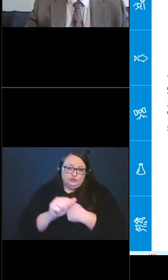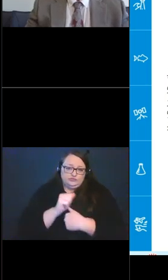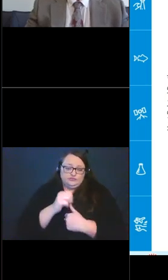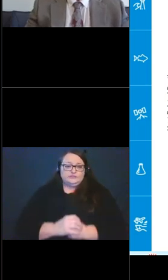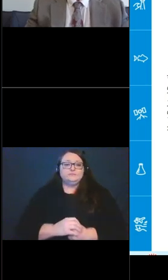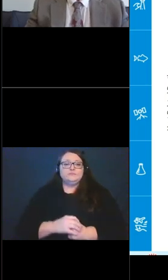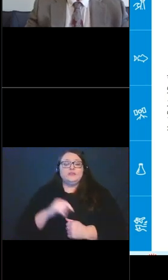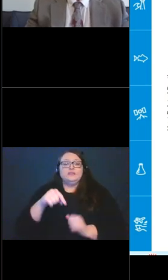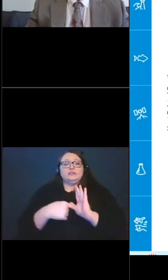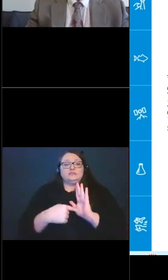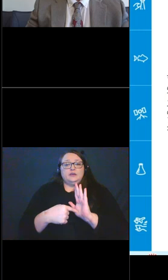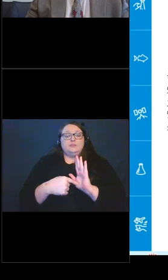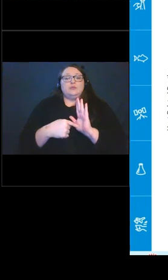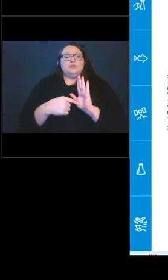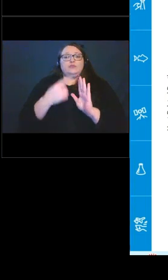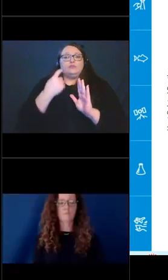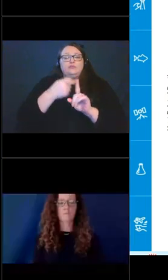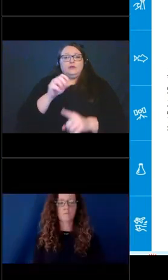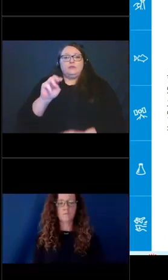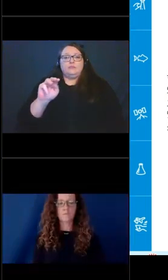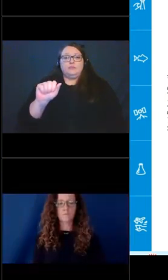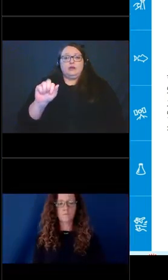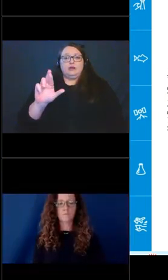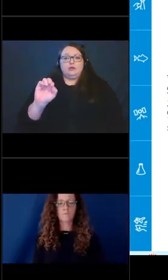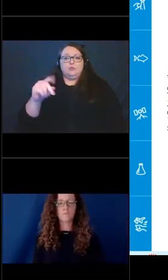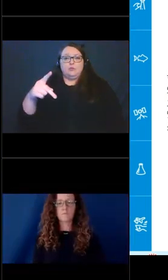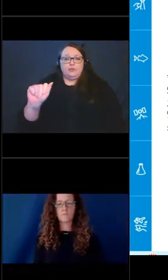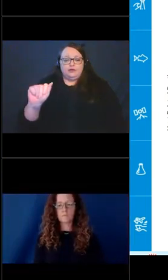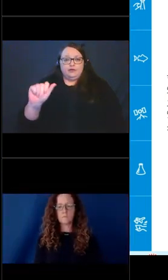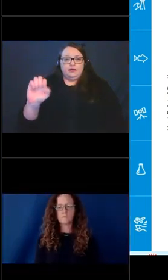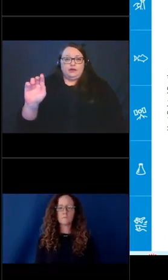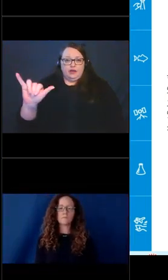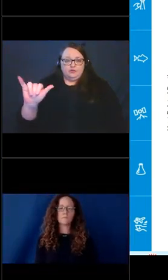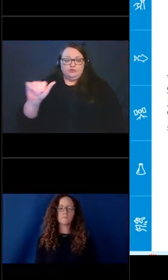the Maricopa County Department of Public Health in Arizona. Just for reference, Maricopa County